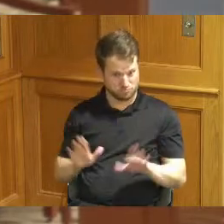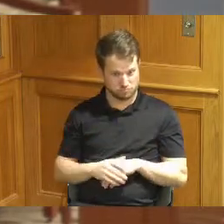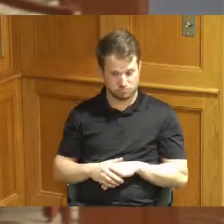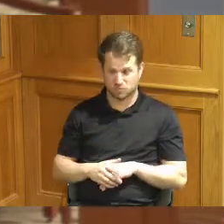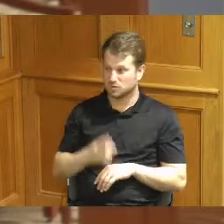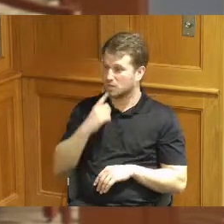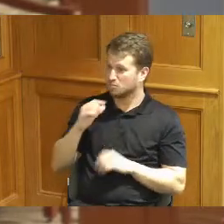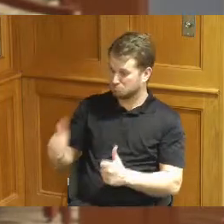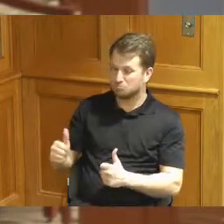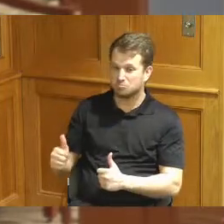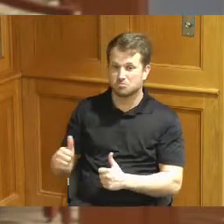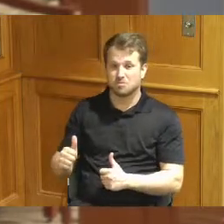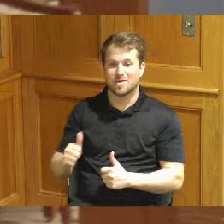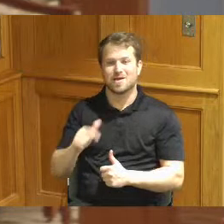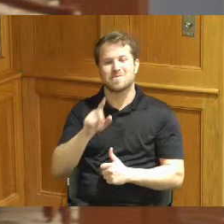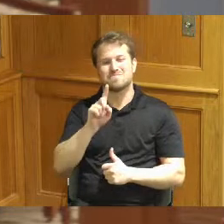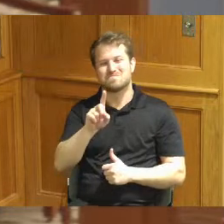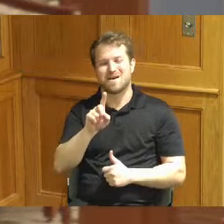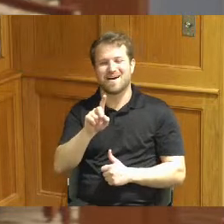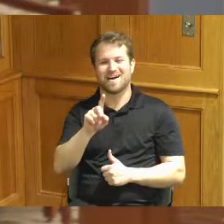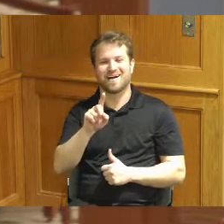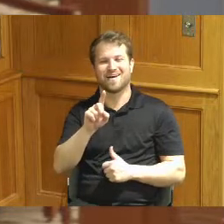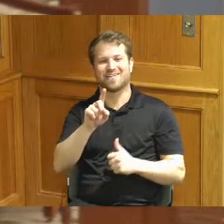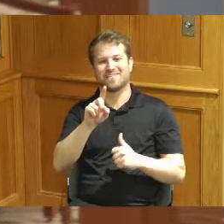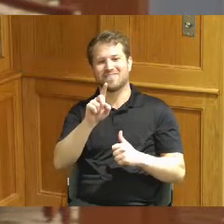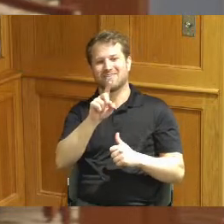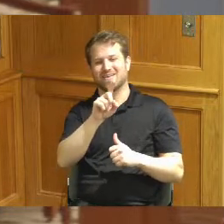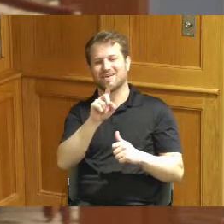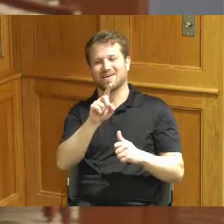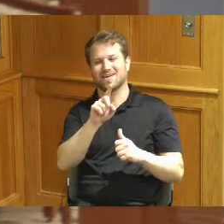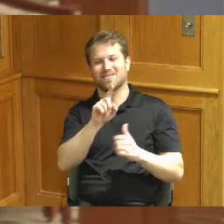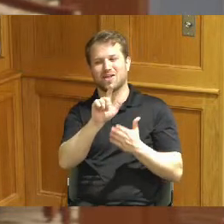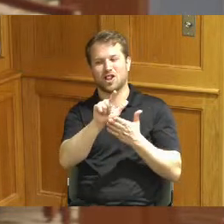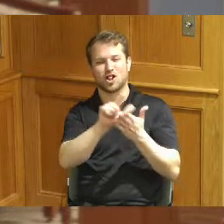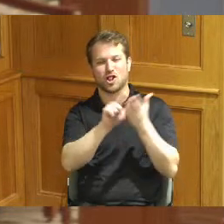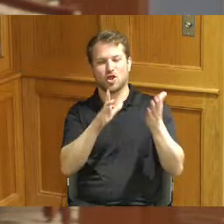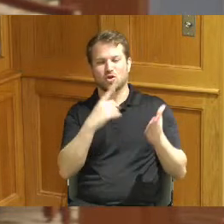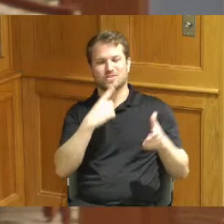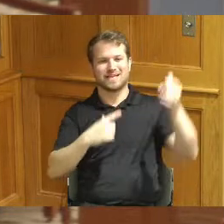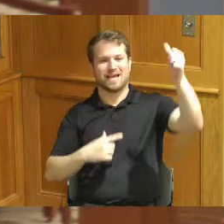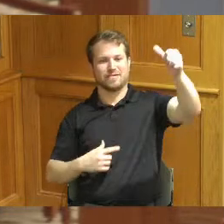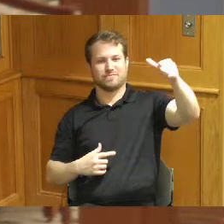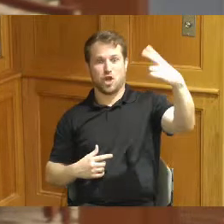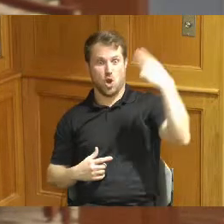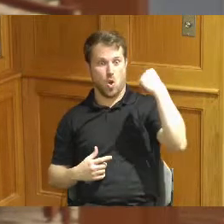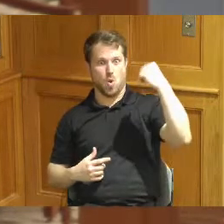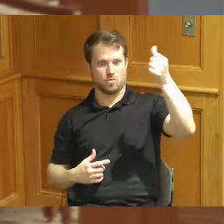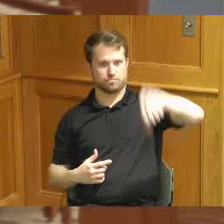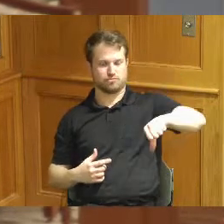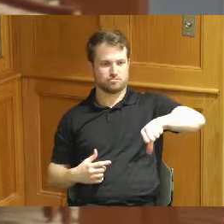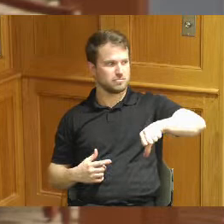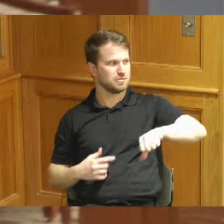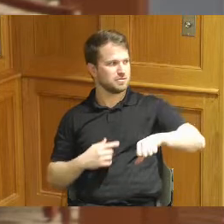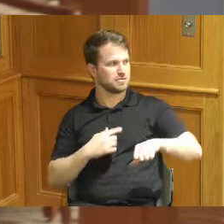down the memorandum of understanding and it never happened so I would like to sing right here so